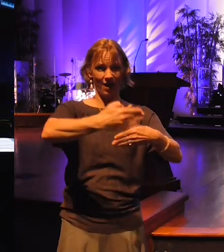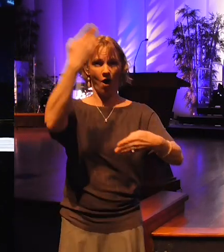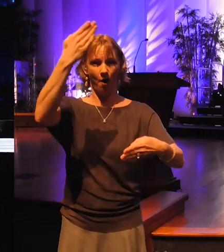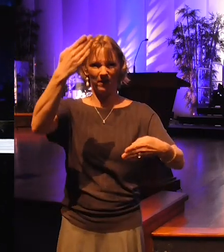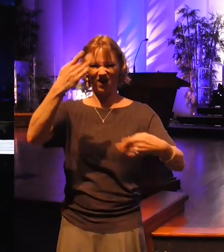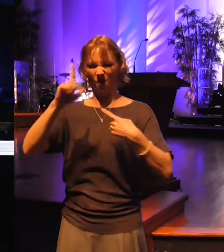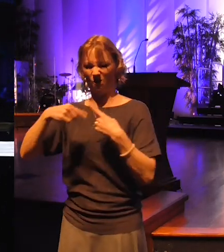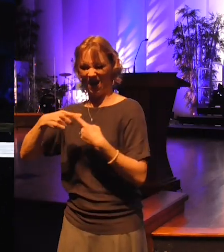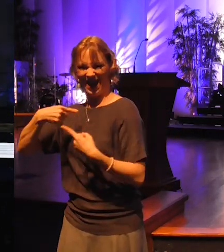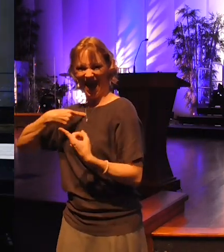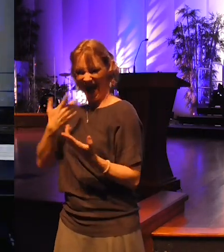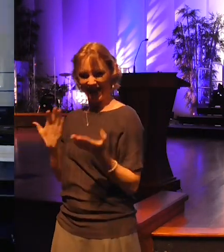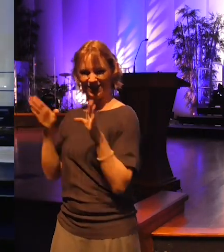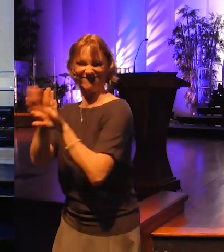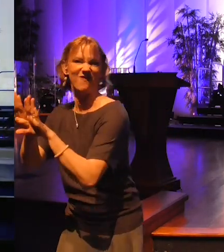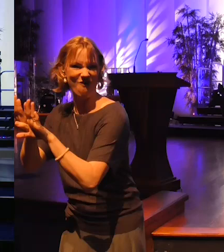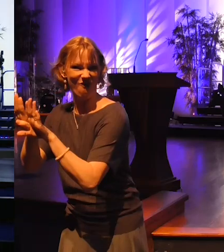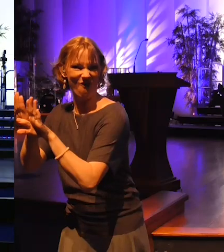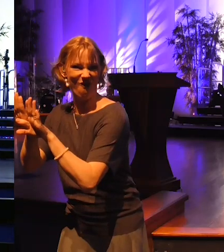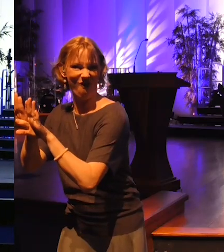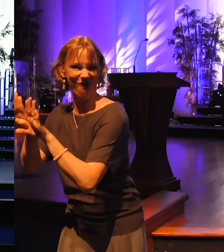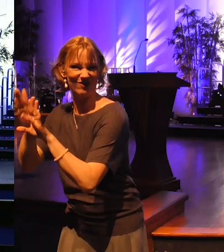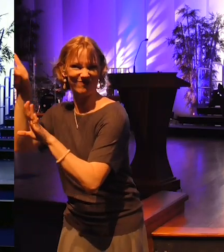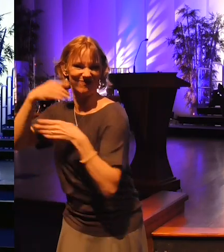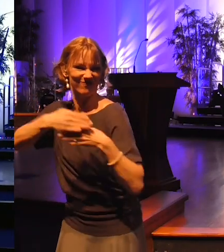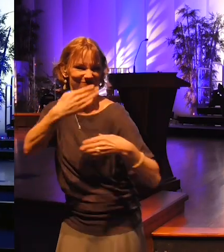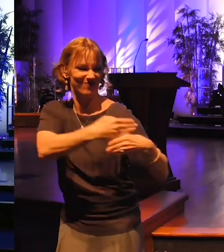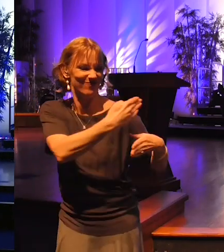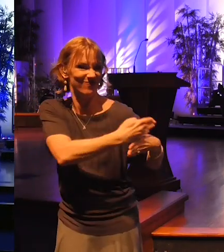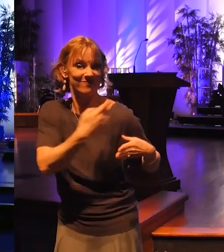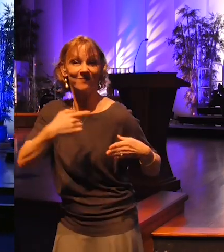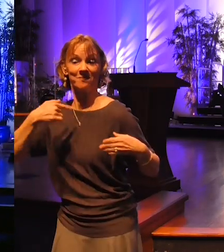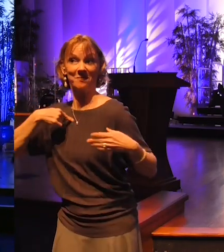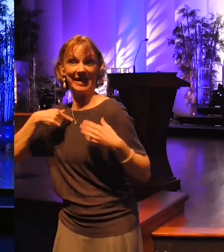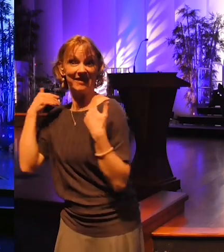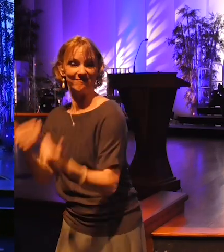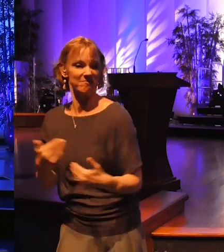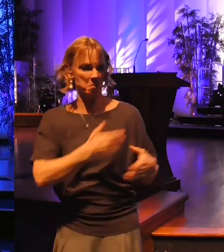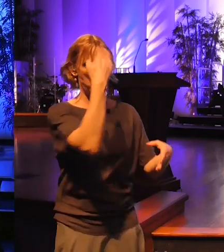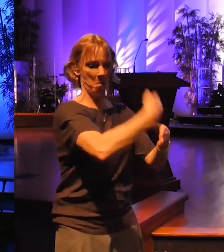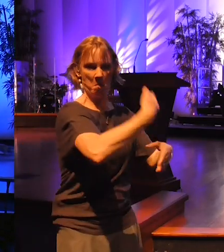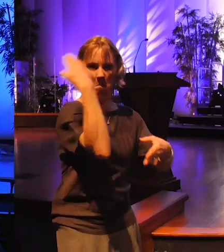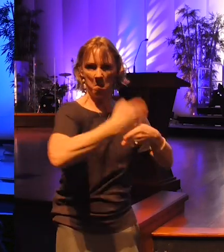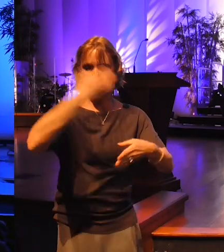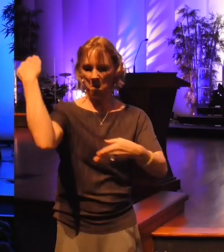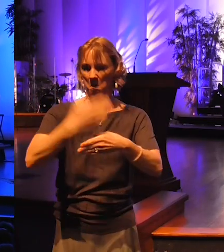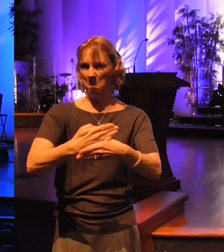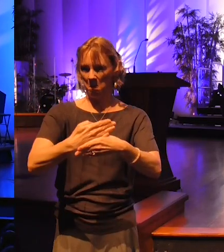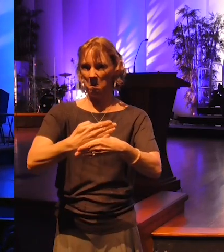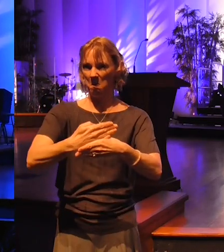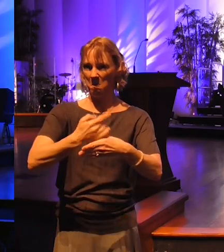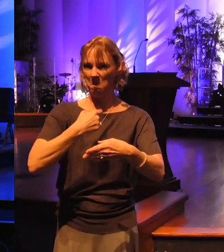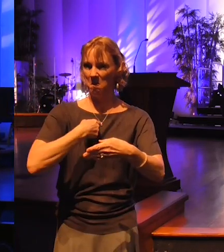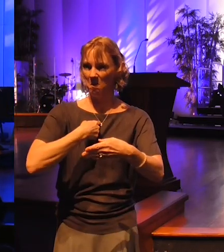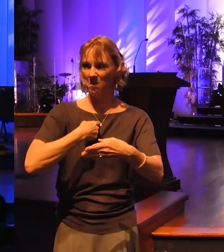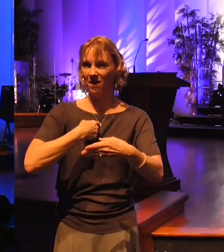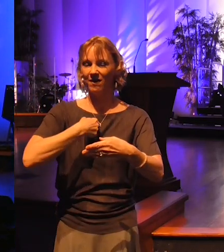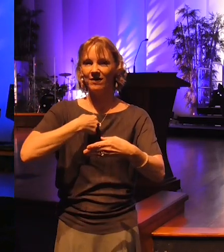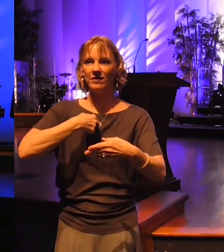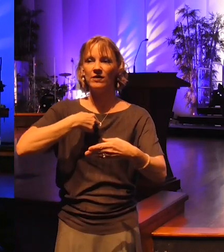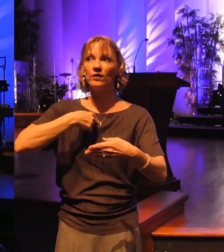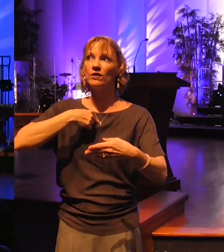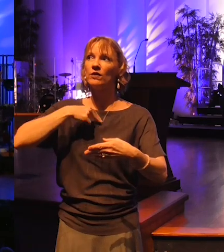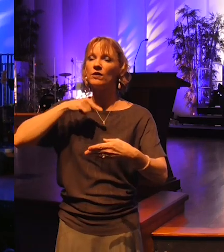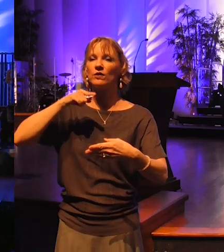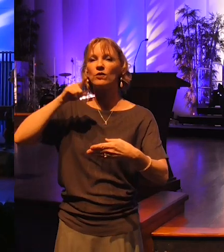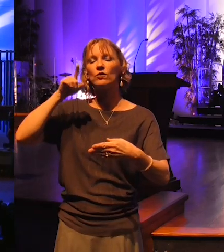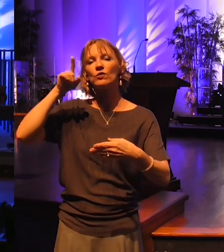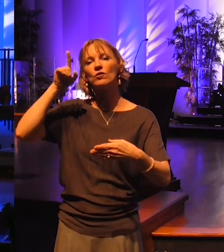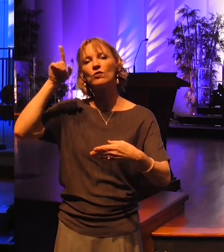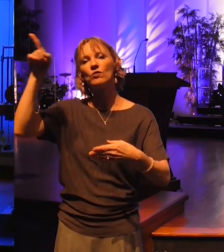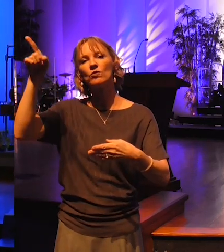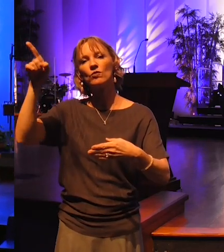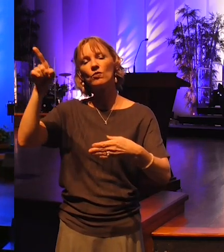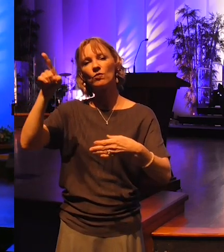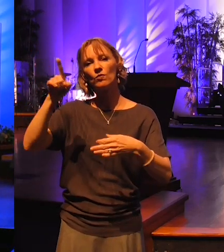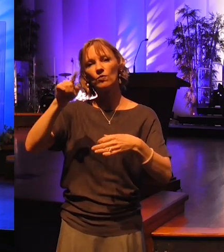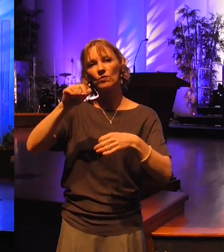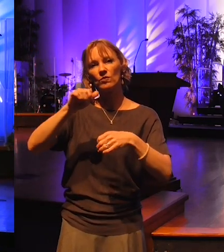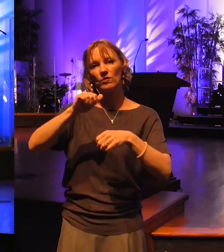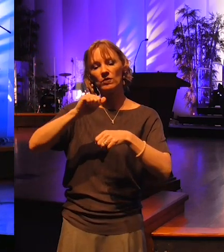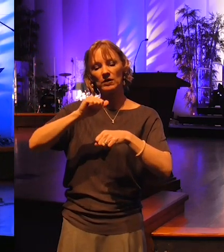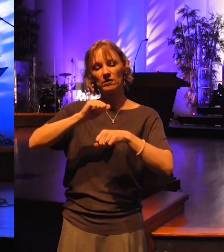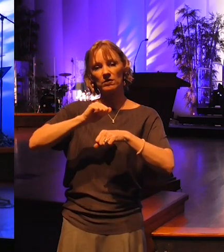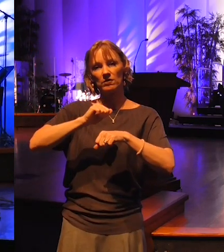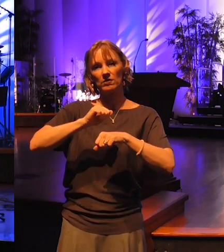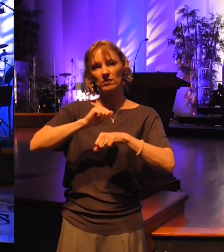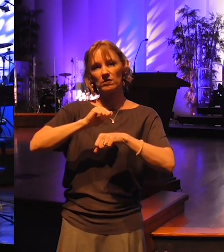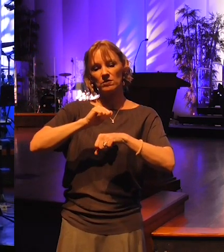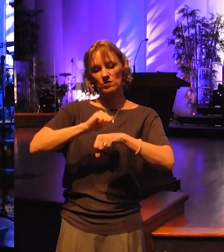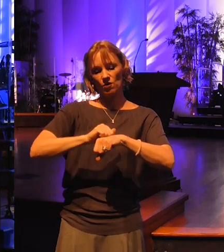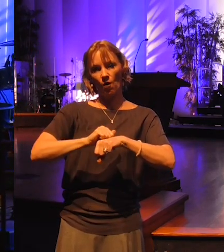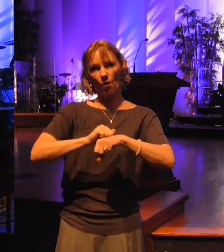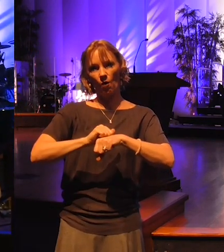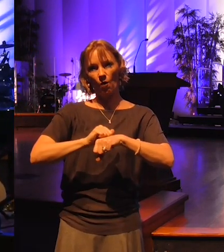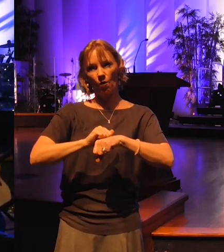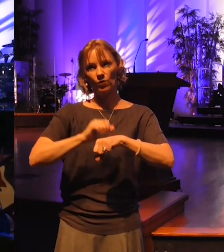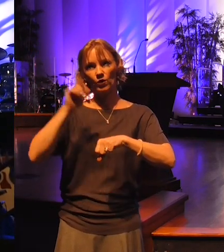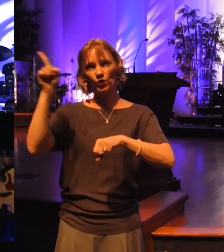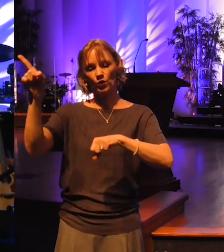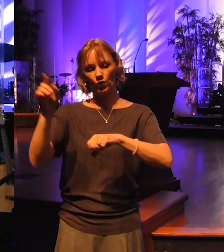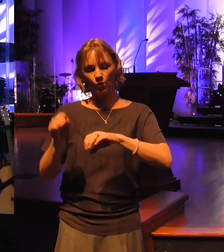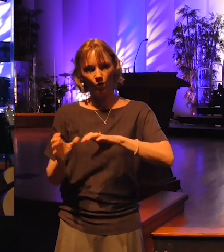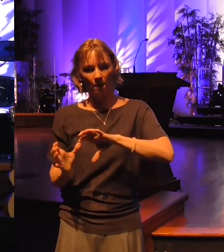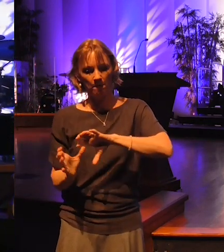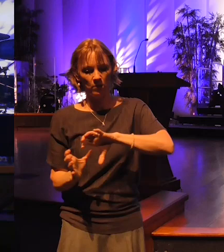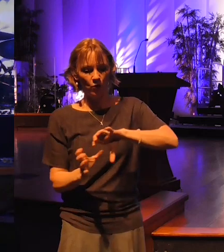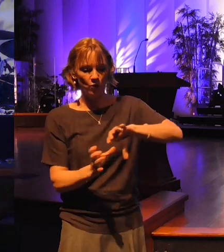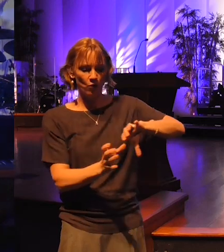the door and when I closed all those windows you rolled away the stone